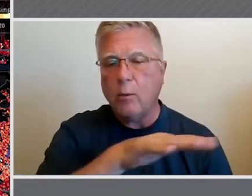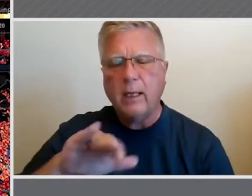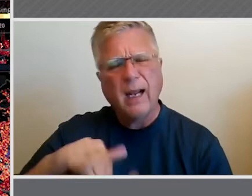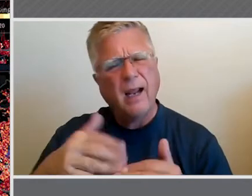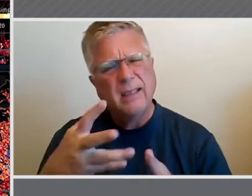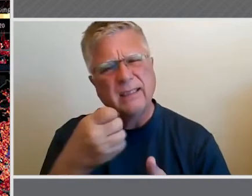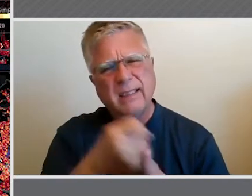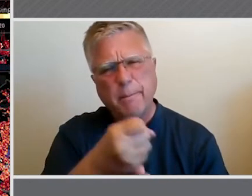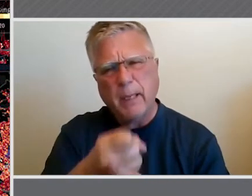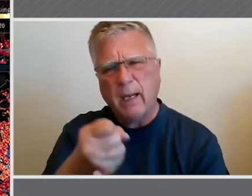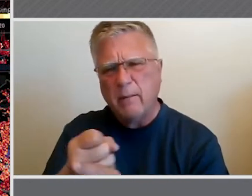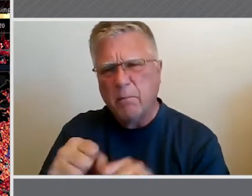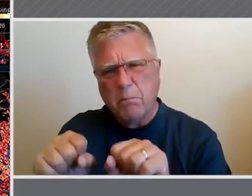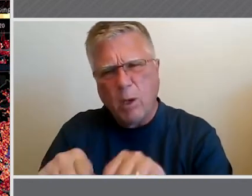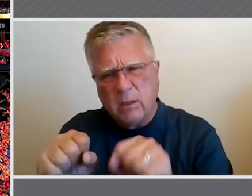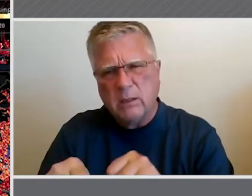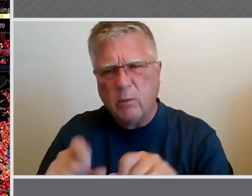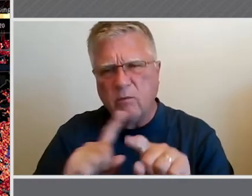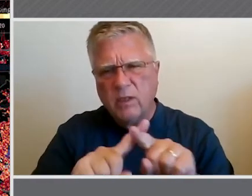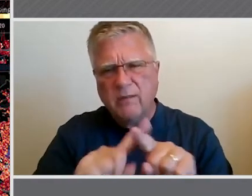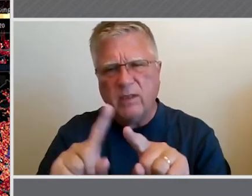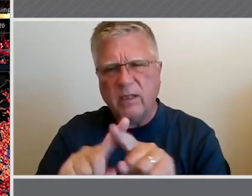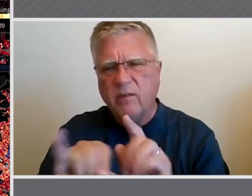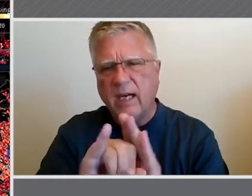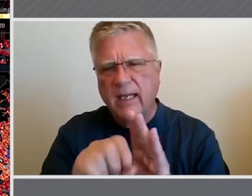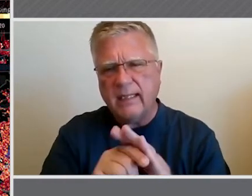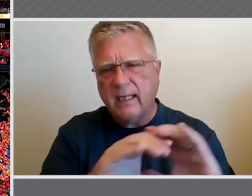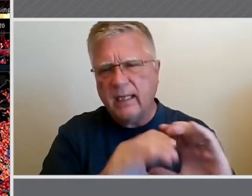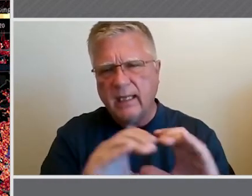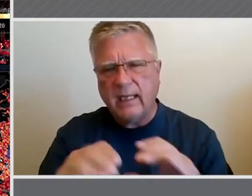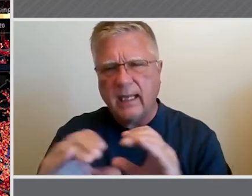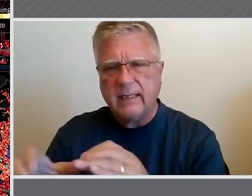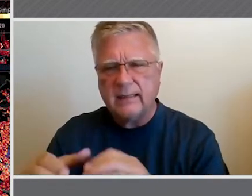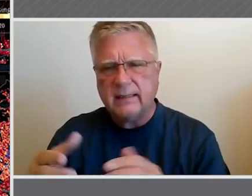class identities inside of the city of Pittsburgh housing stability